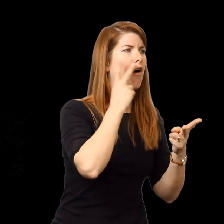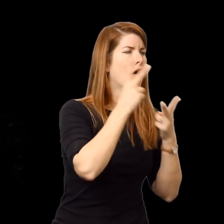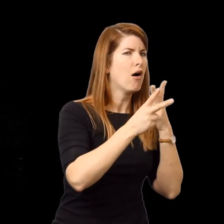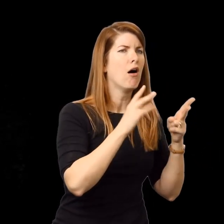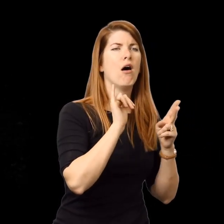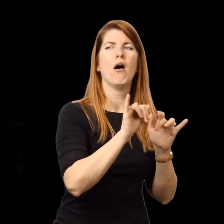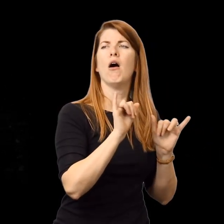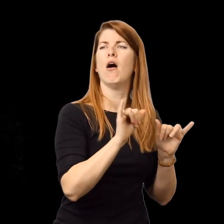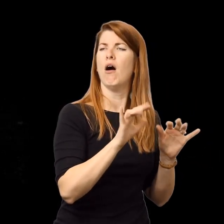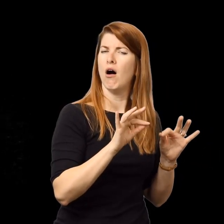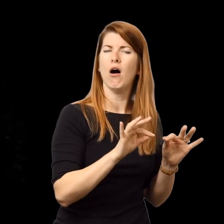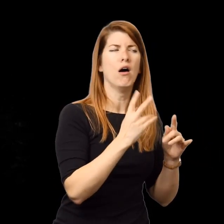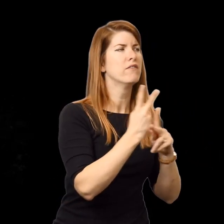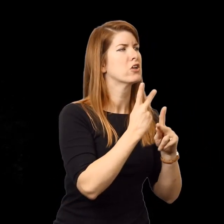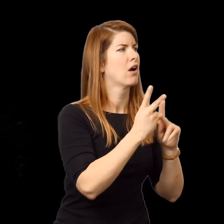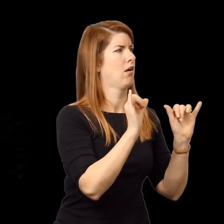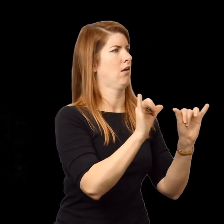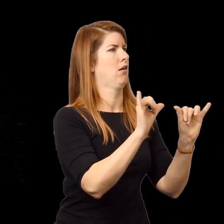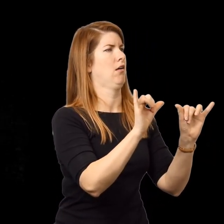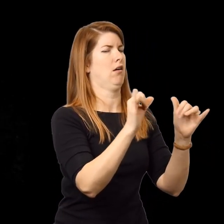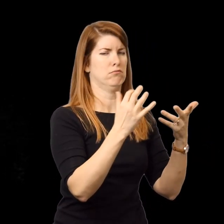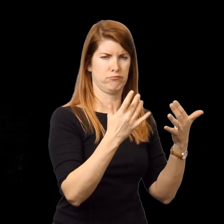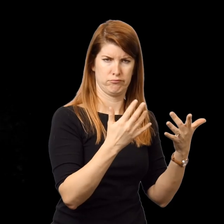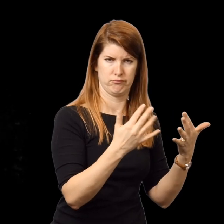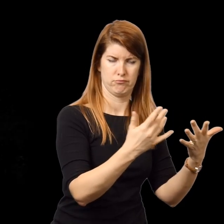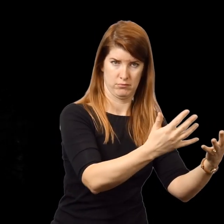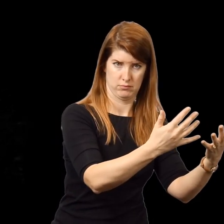and that they are picking up and they are figuring out as they go along.